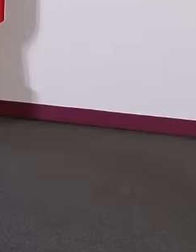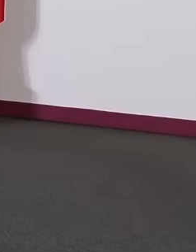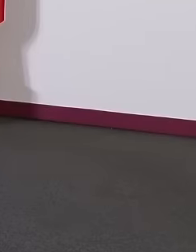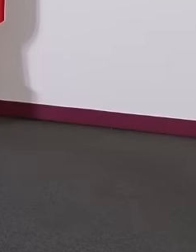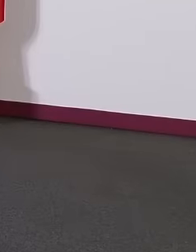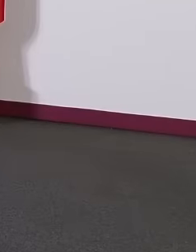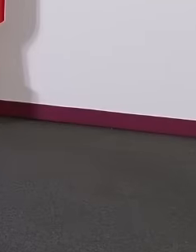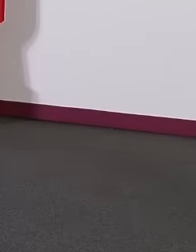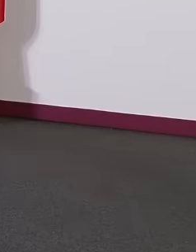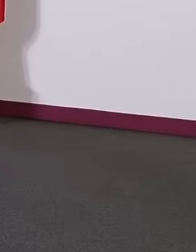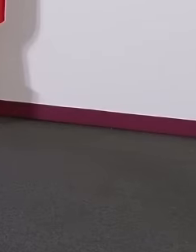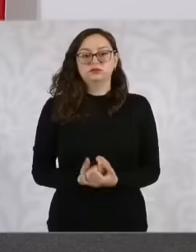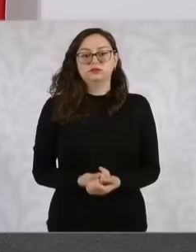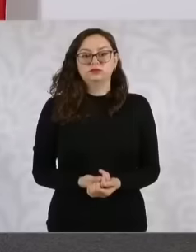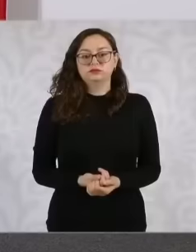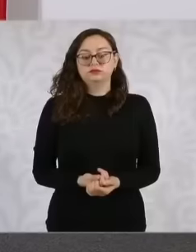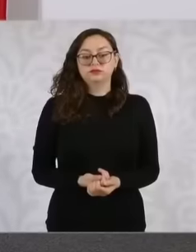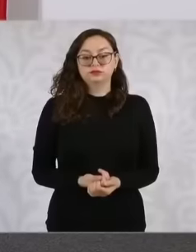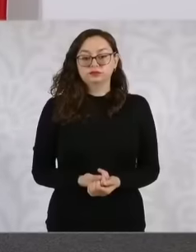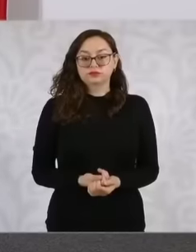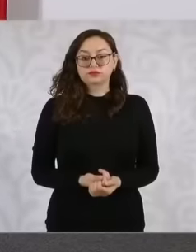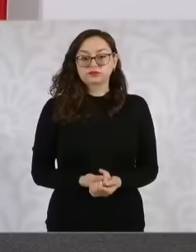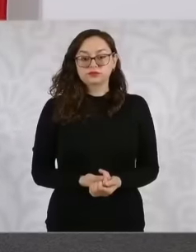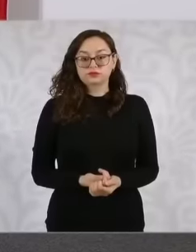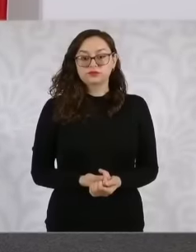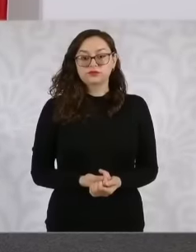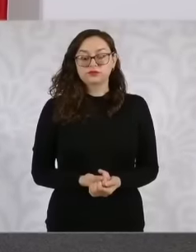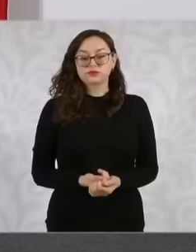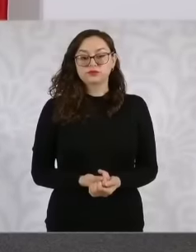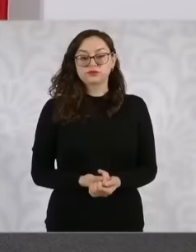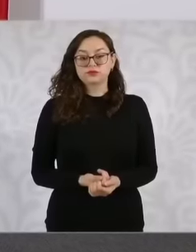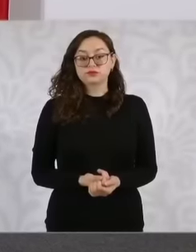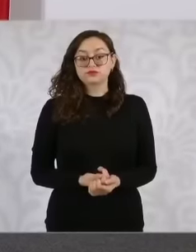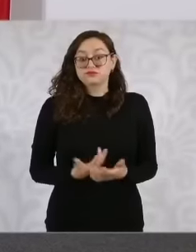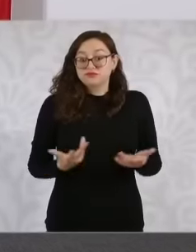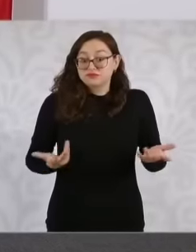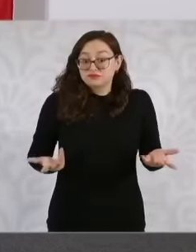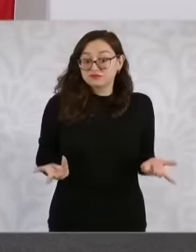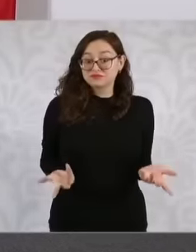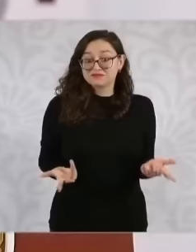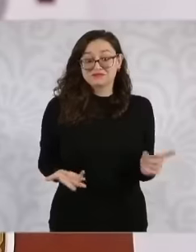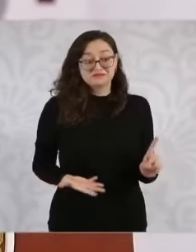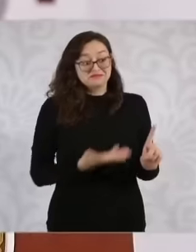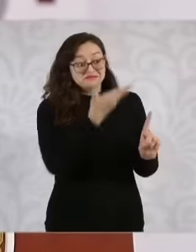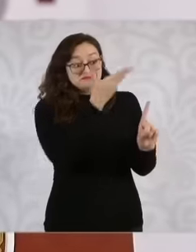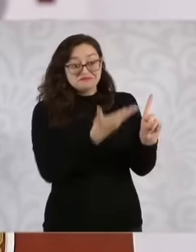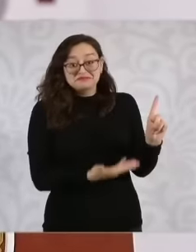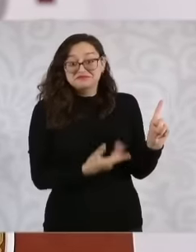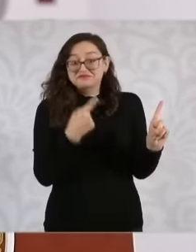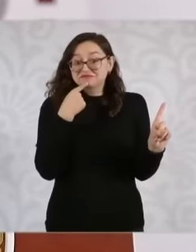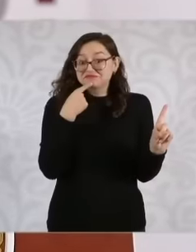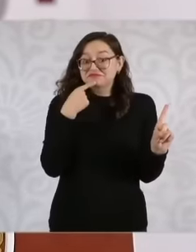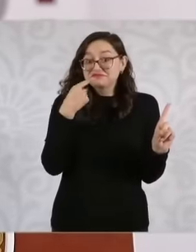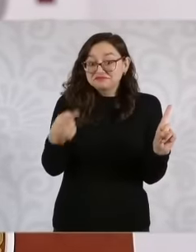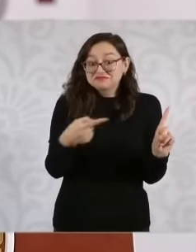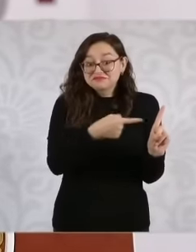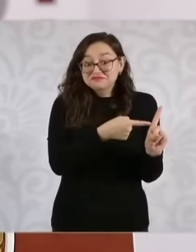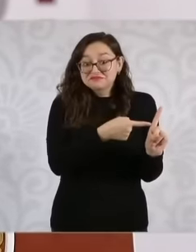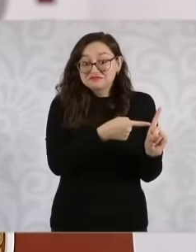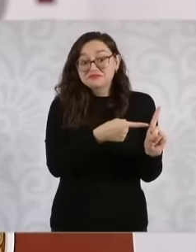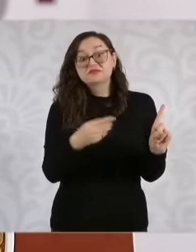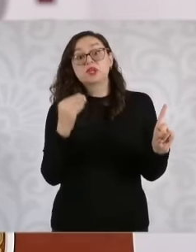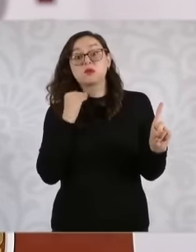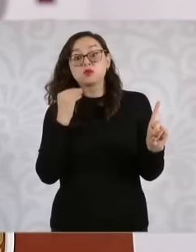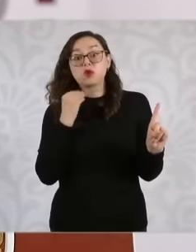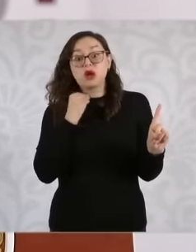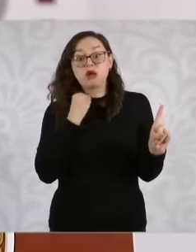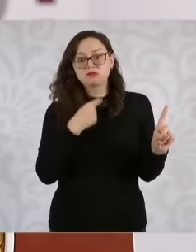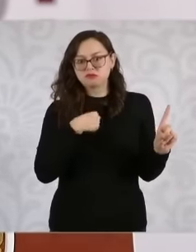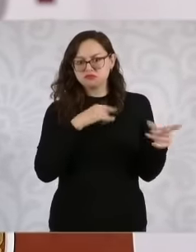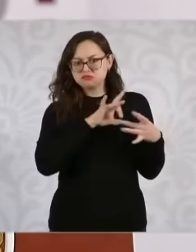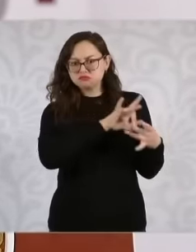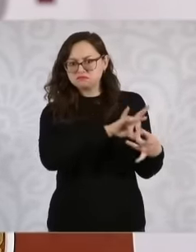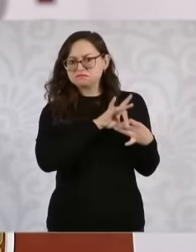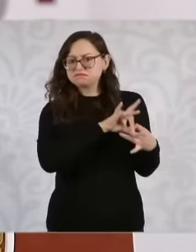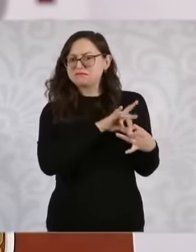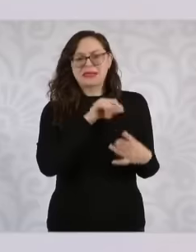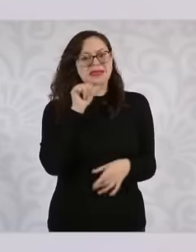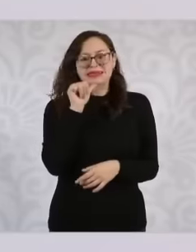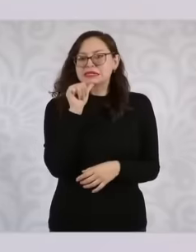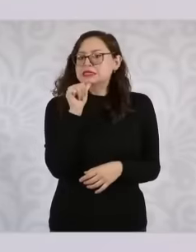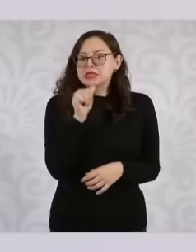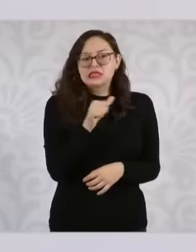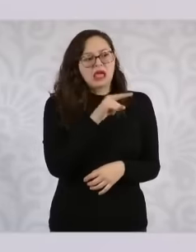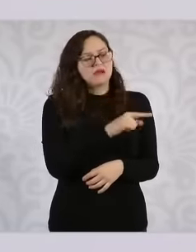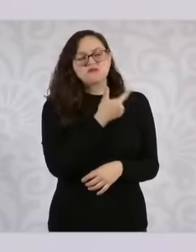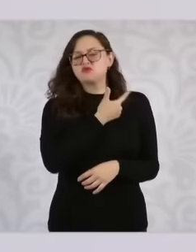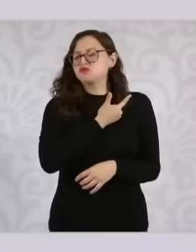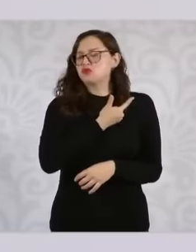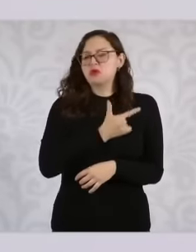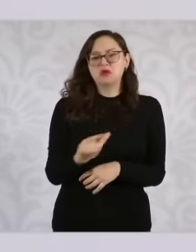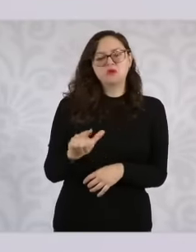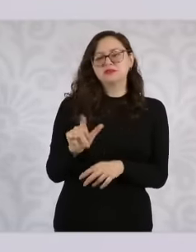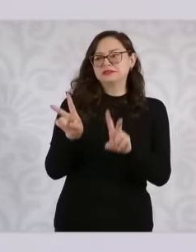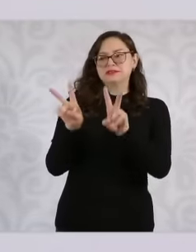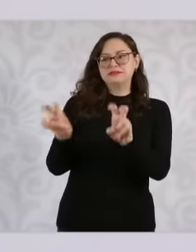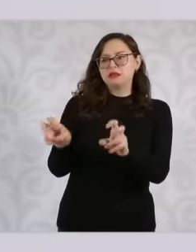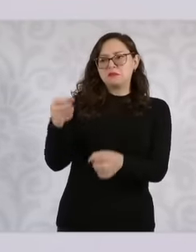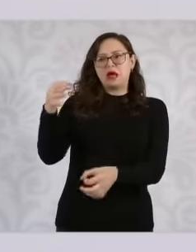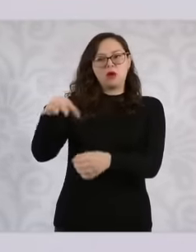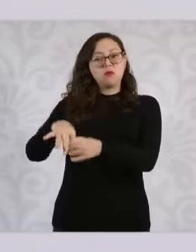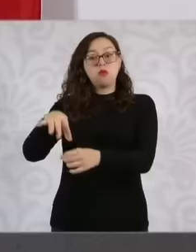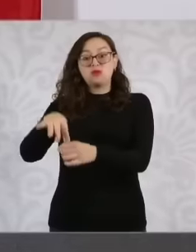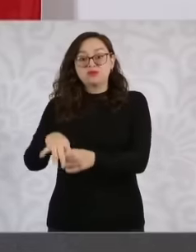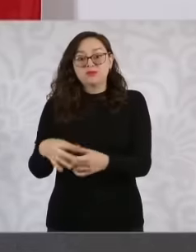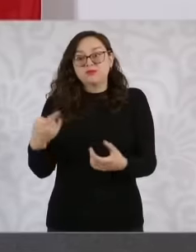challenged and this is what a lawyer is saying who does not agree with the reform but who is saying, let's